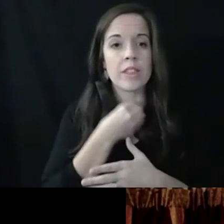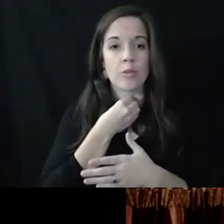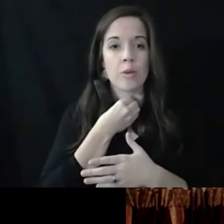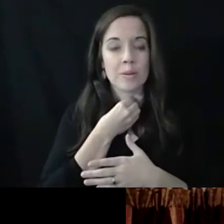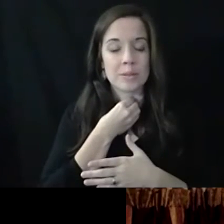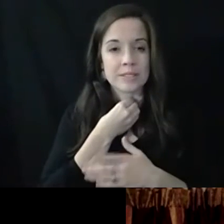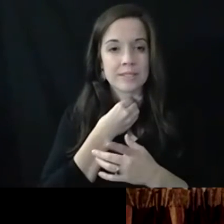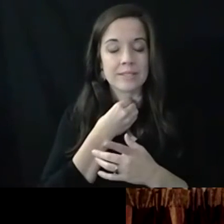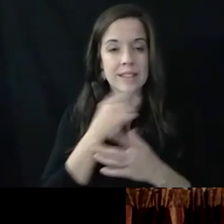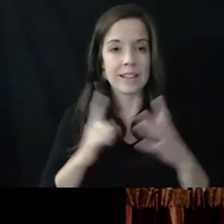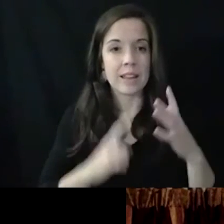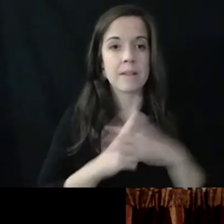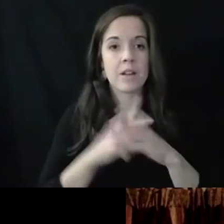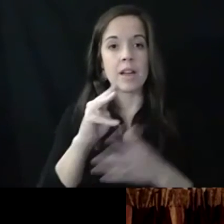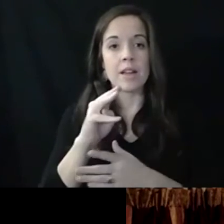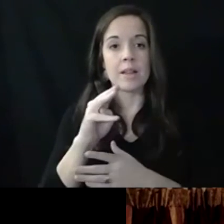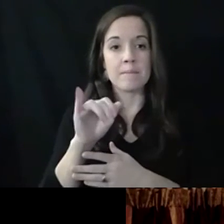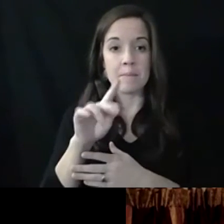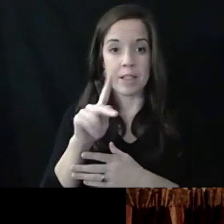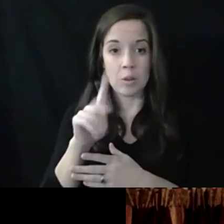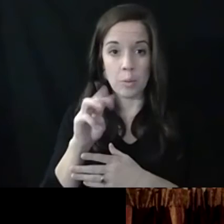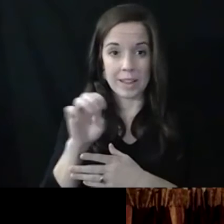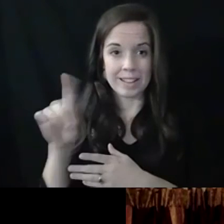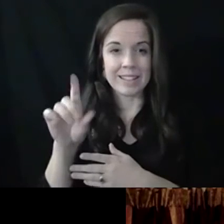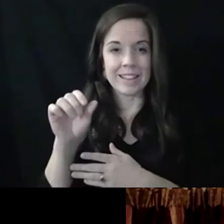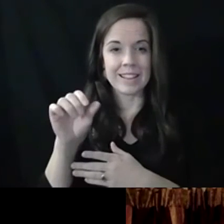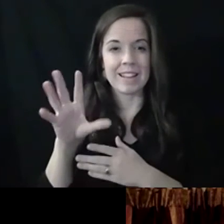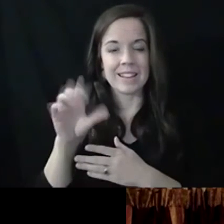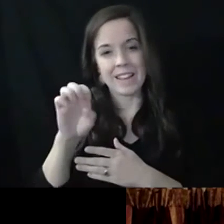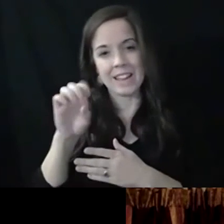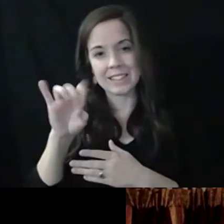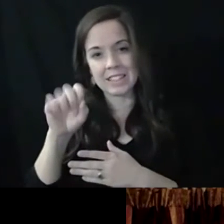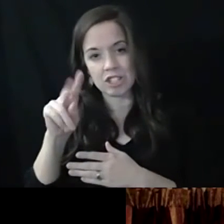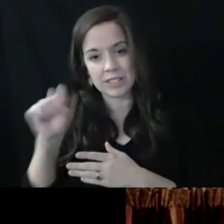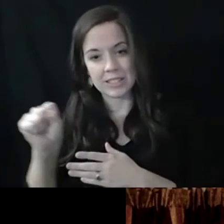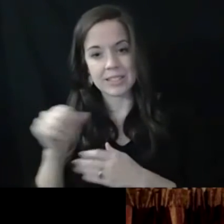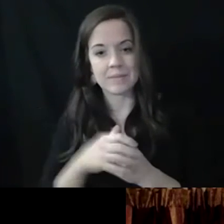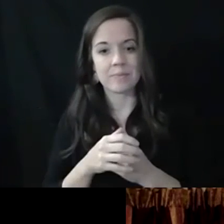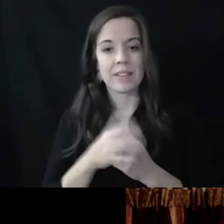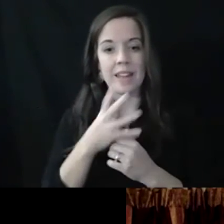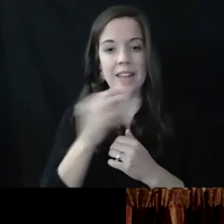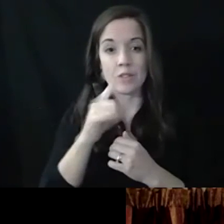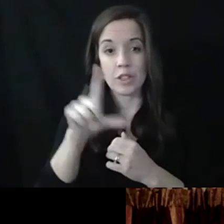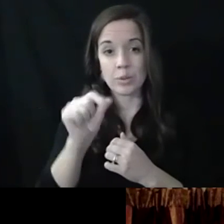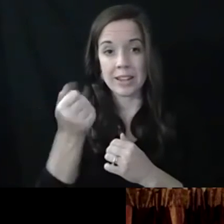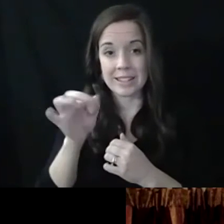Addictions— addictions. EDITIONS! and was selected by Kazim Ali for the 2019 National Poetry Series.